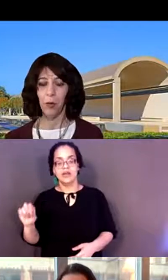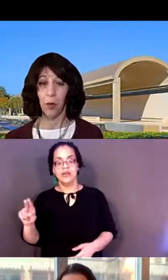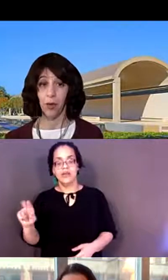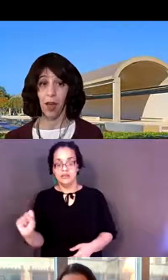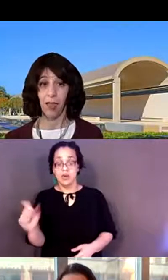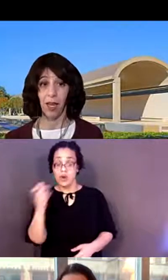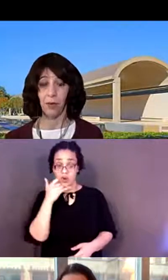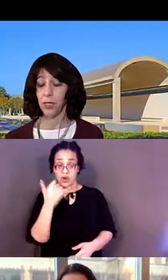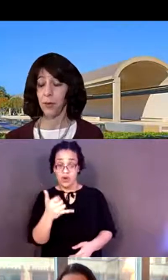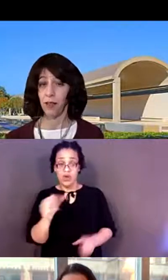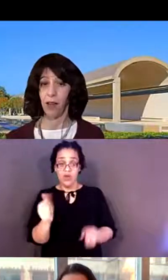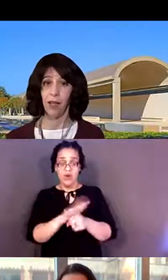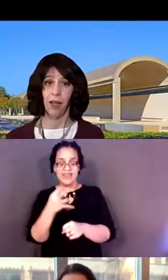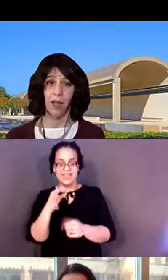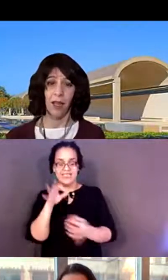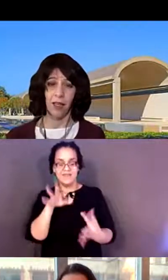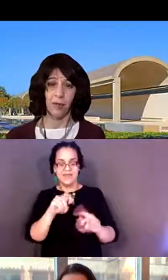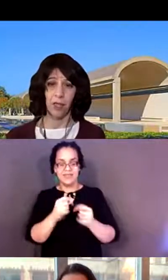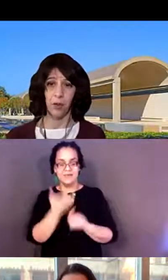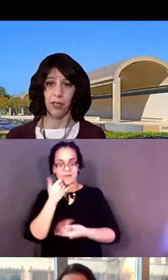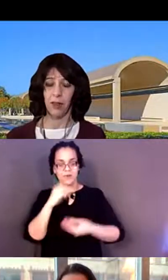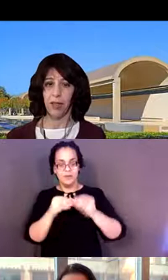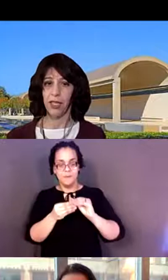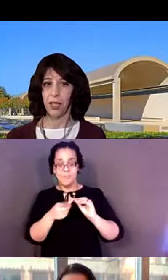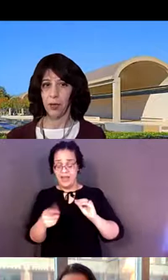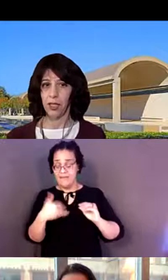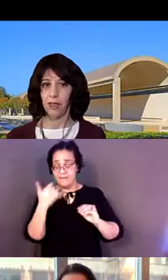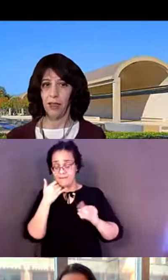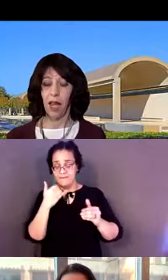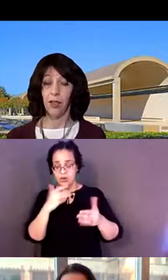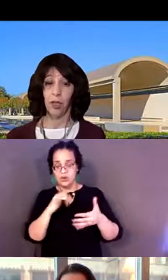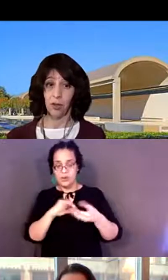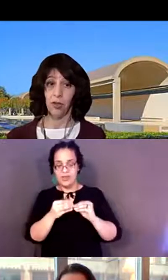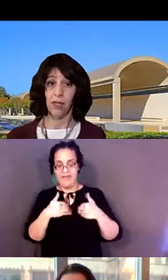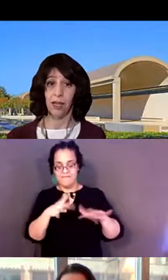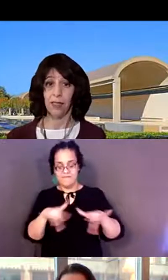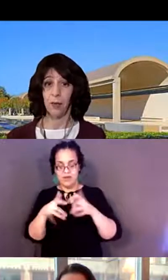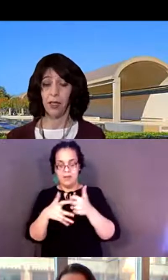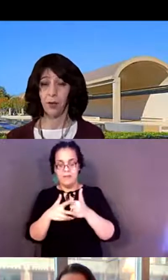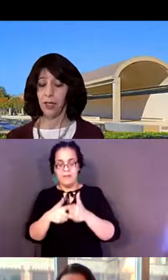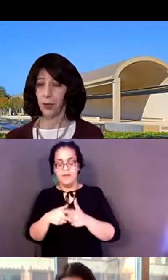and they have a voicemail line that's available in 11 languages. And you